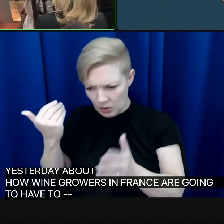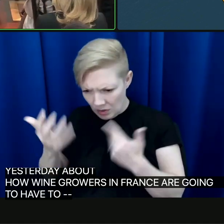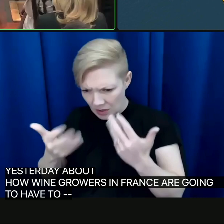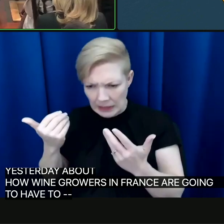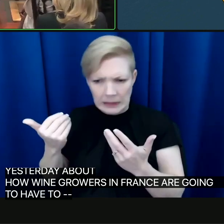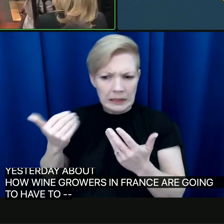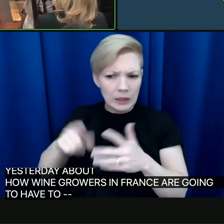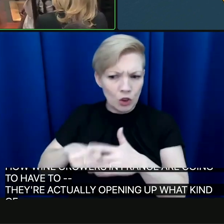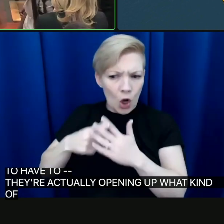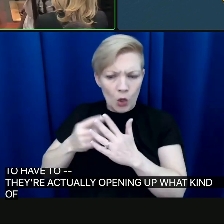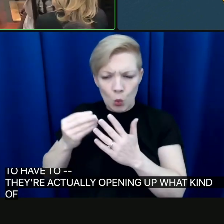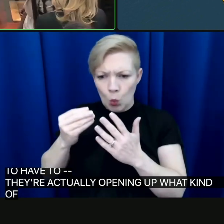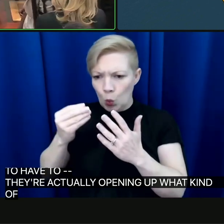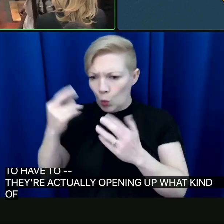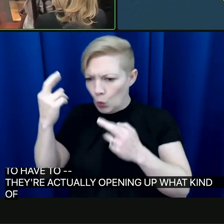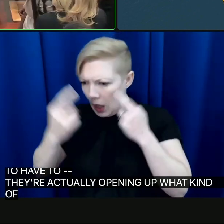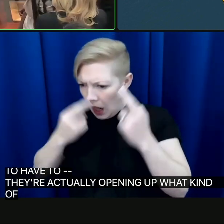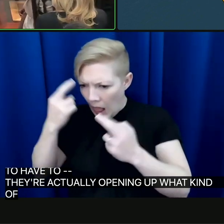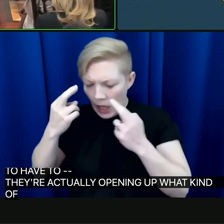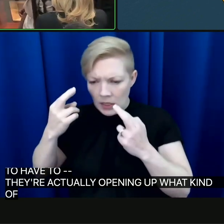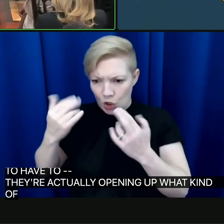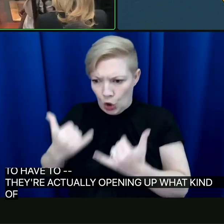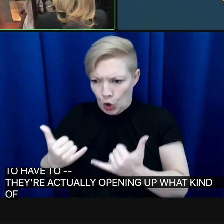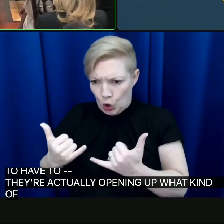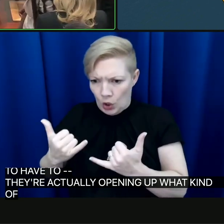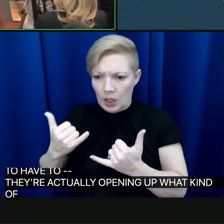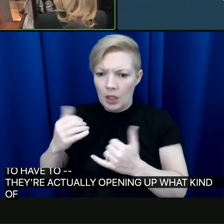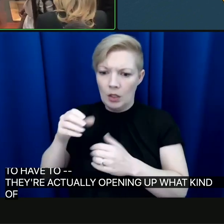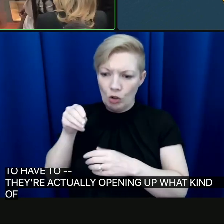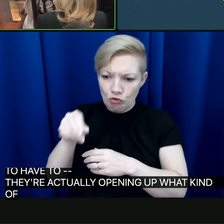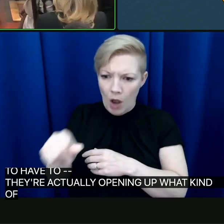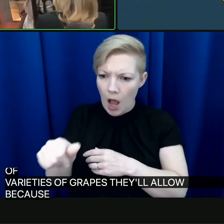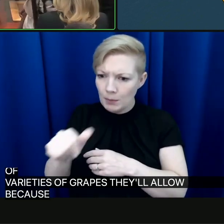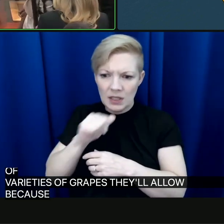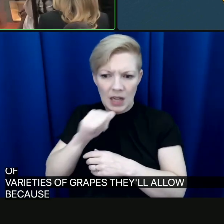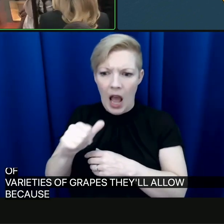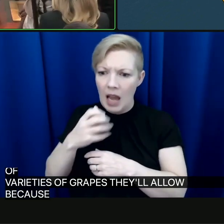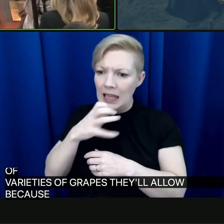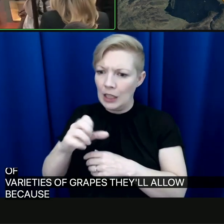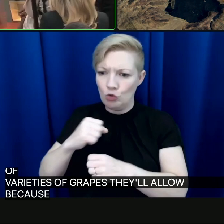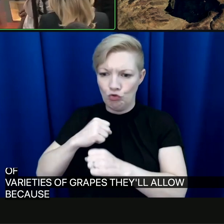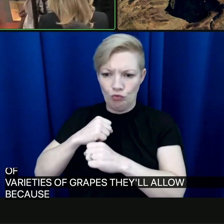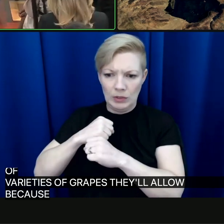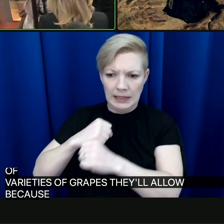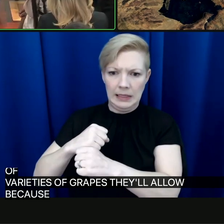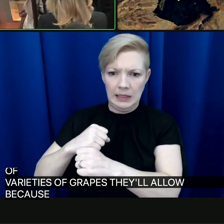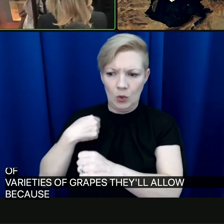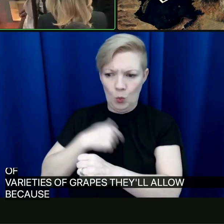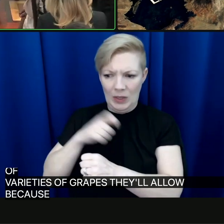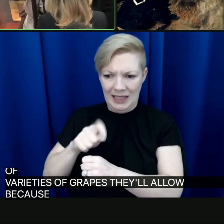because the current crops are not heat resistant. And that's and we're running into those issues.